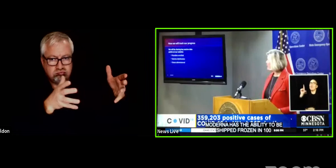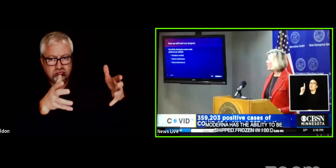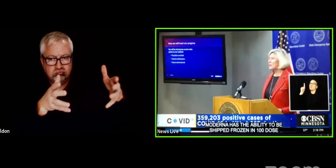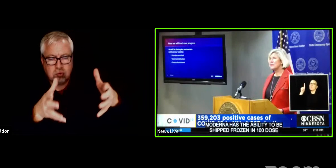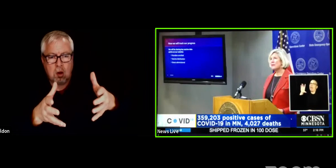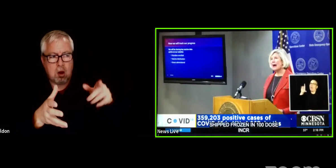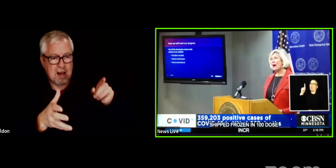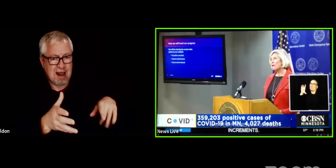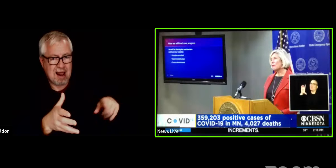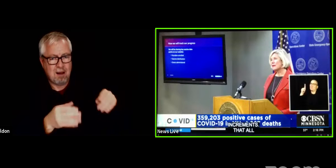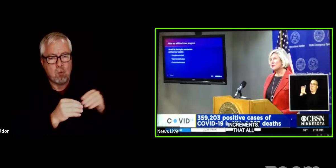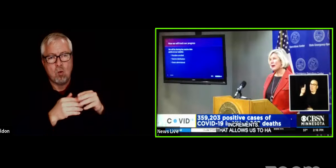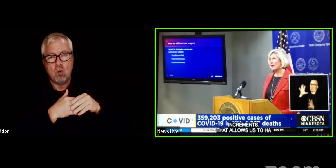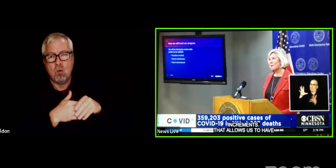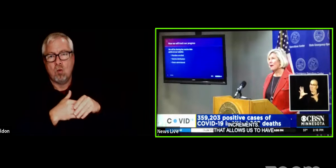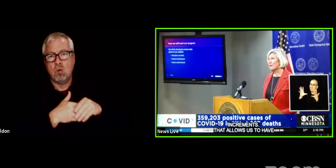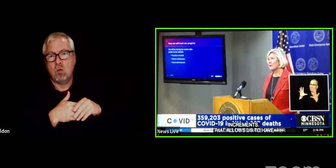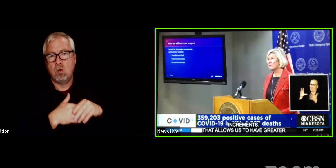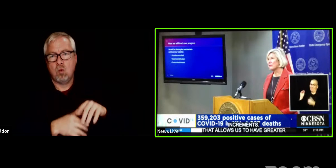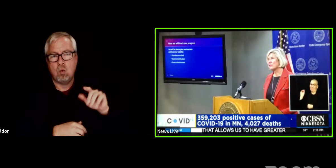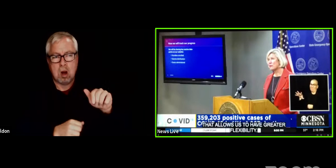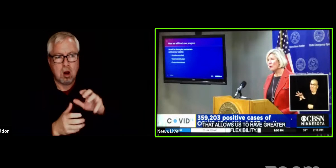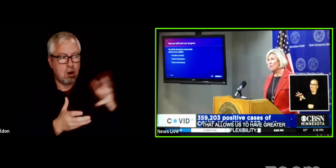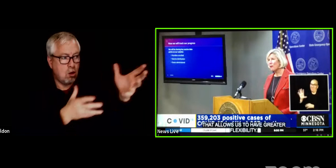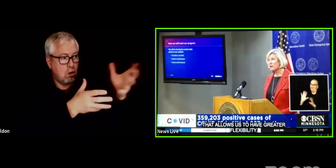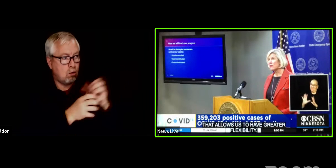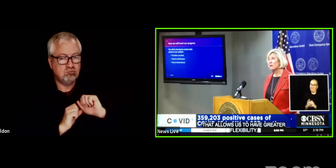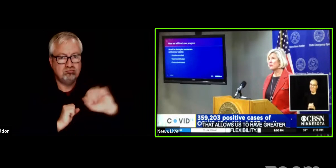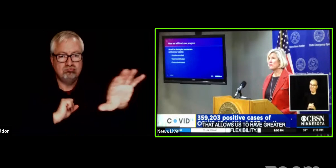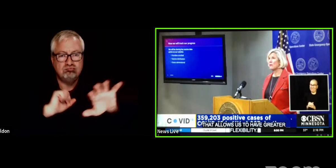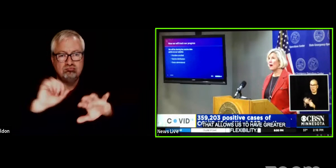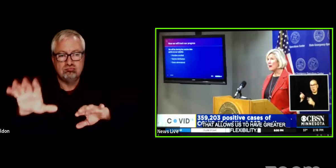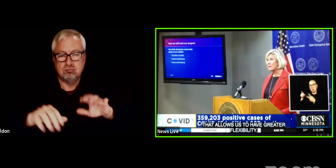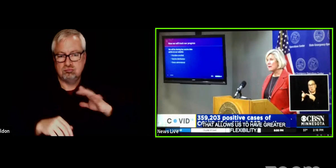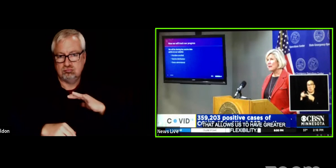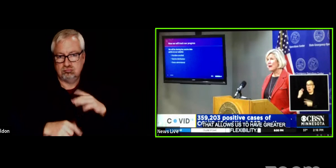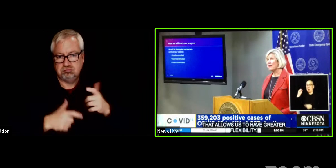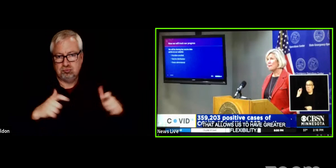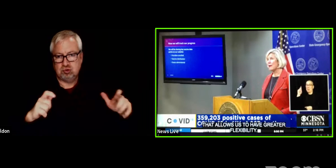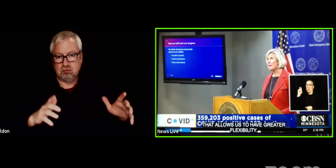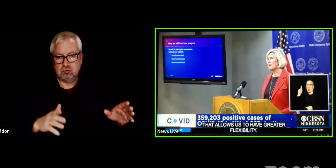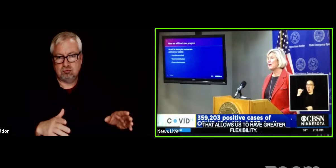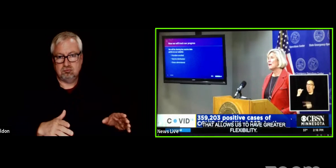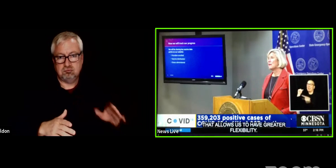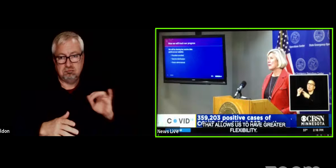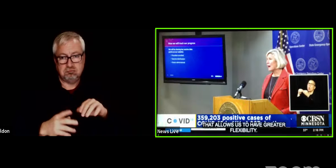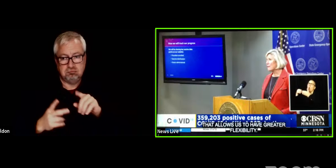AND THEN JUST HOW ARE WE GOING TO TRACK OUR PROGRESS? THIS IS SO IMPORTANT TO US AT THE HEALTH DEPARTMENT, TO THE